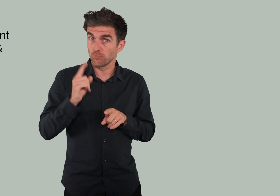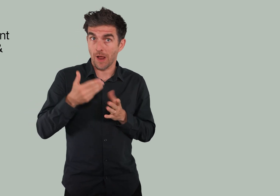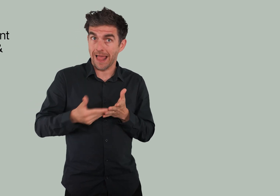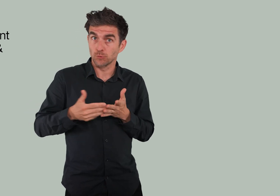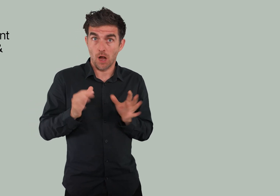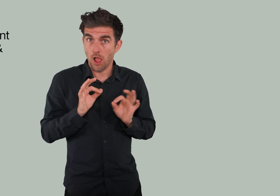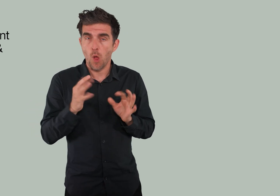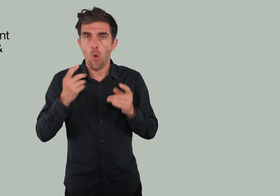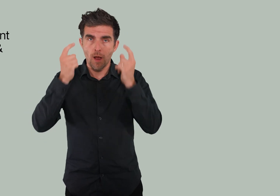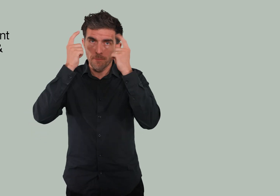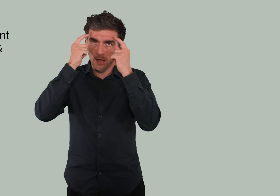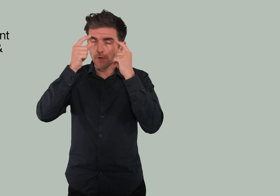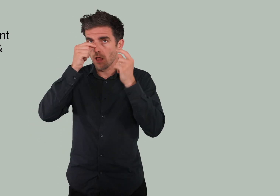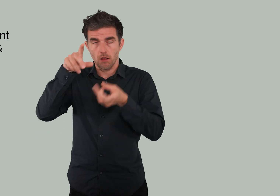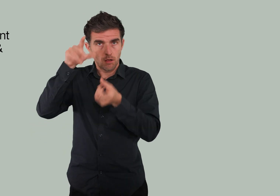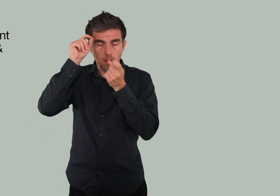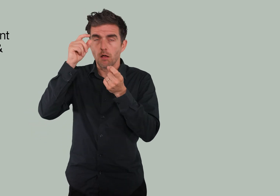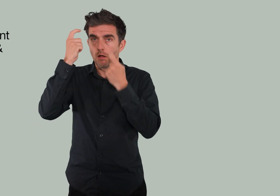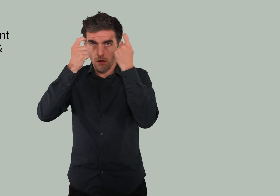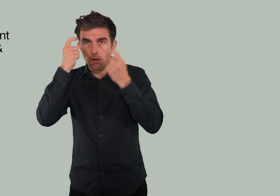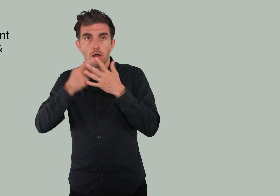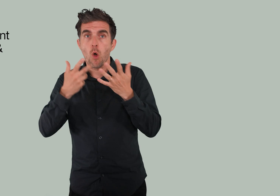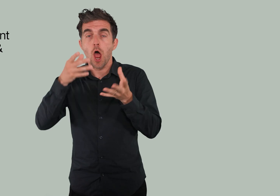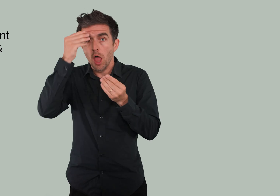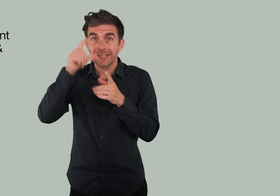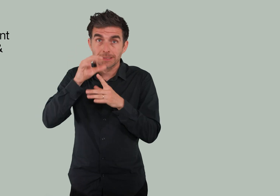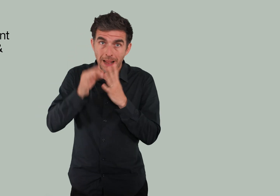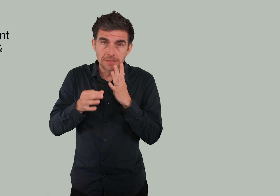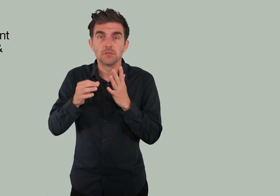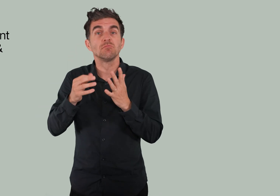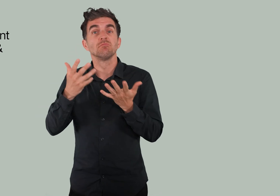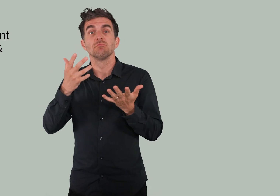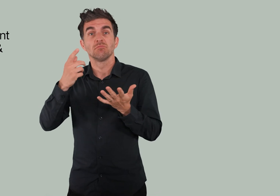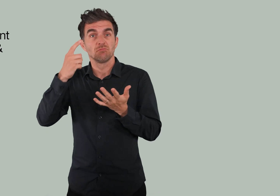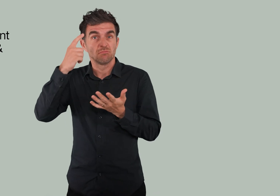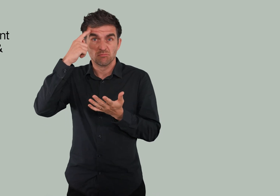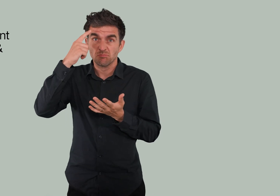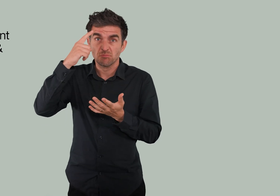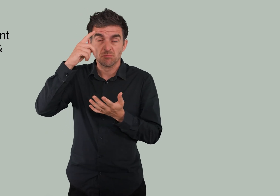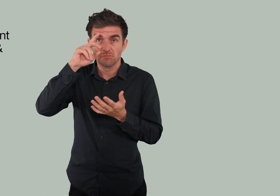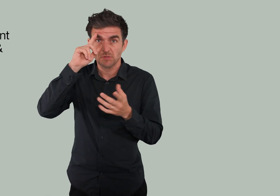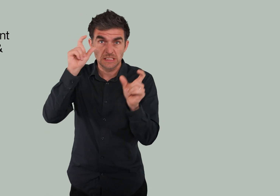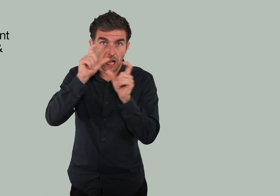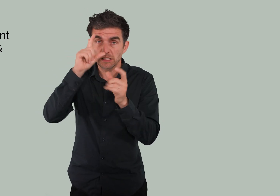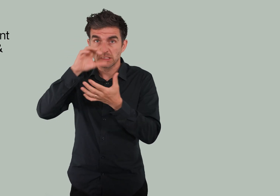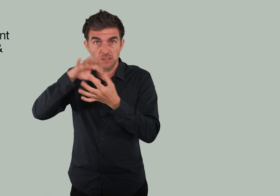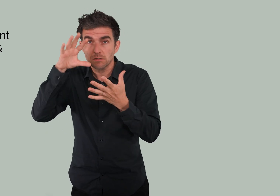as a first language, mental processing issues or learning difficulties including dyslexia